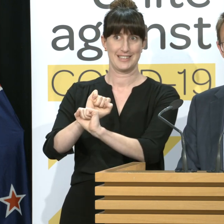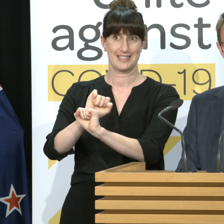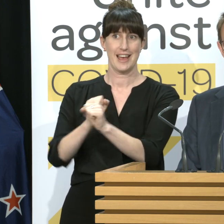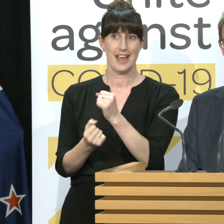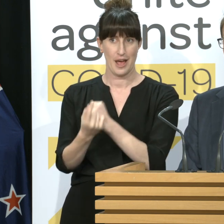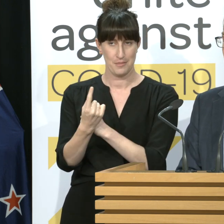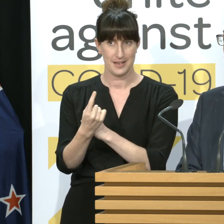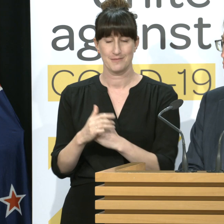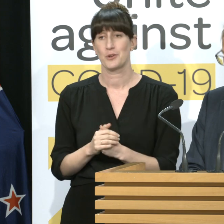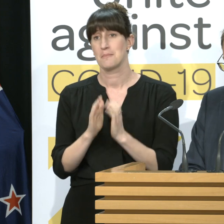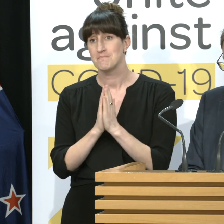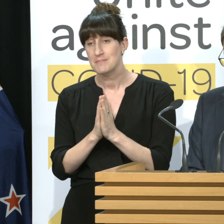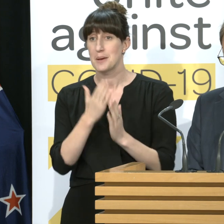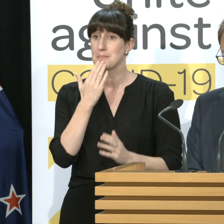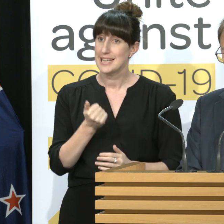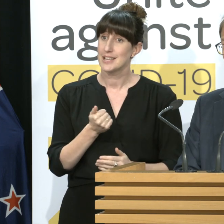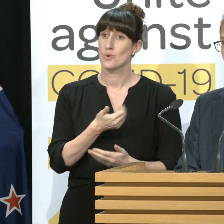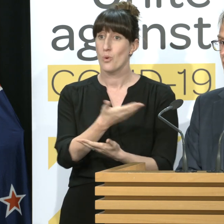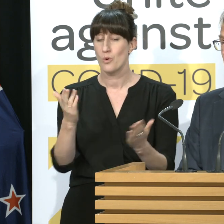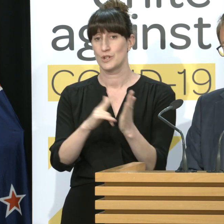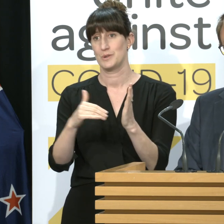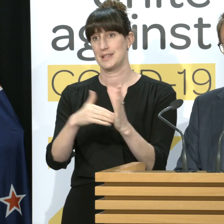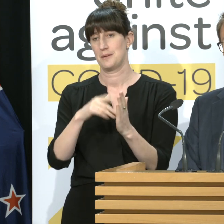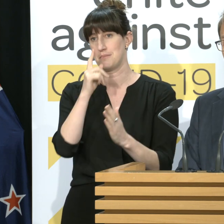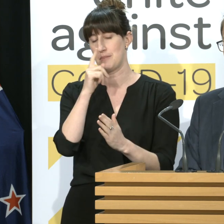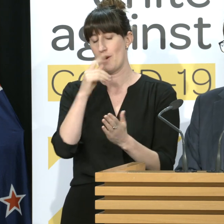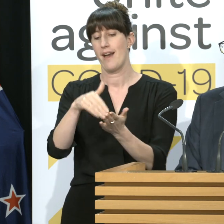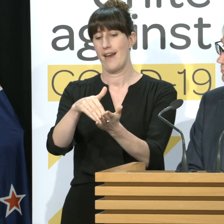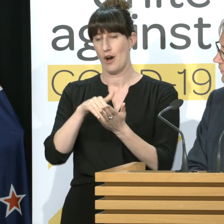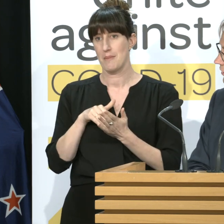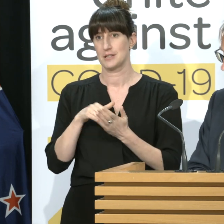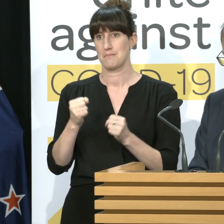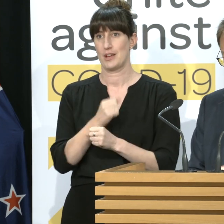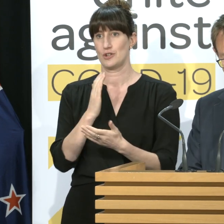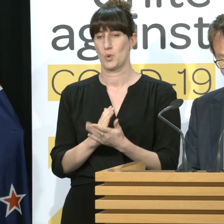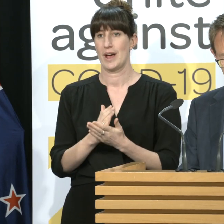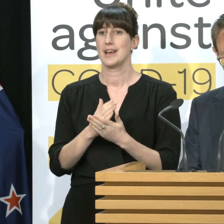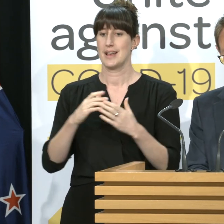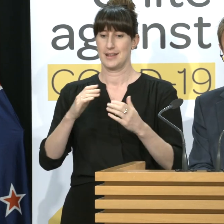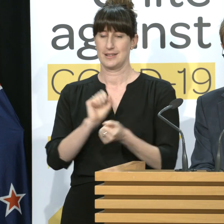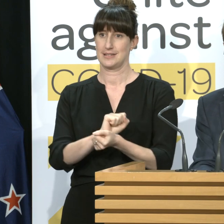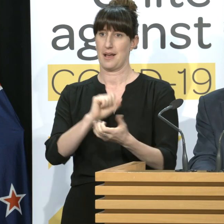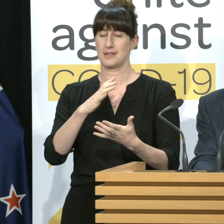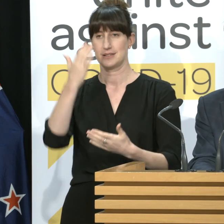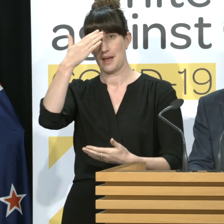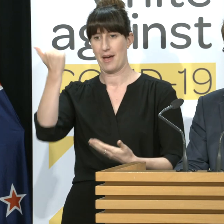So I'm asking all New Zealanders to do their bit to make summer unstoppable. Thank you, Minister. Thank you. Happy to open up for questions.